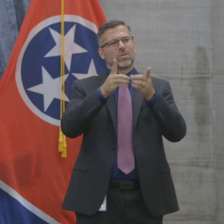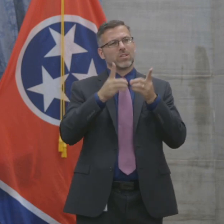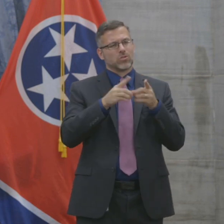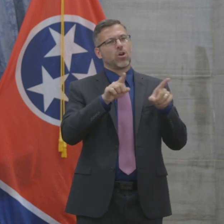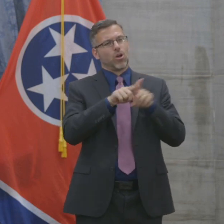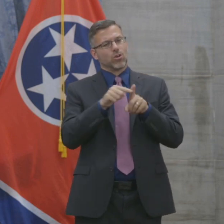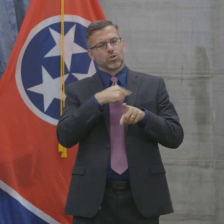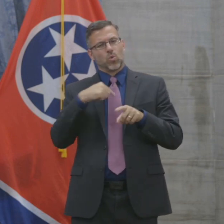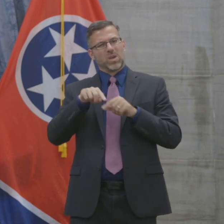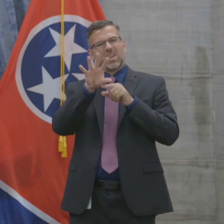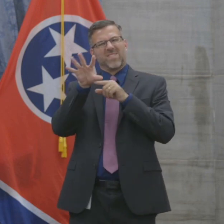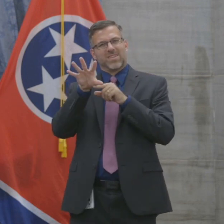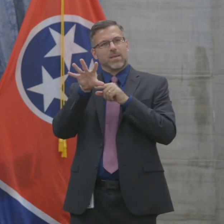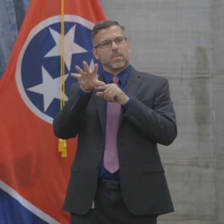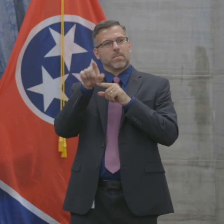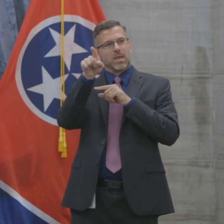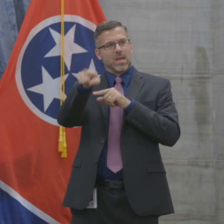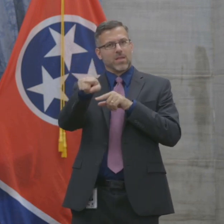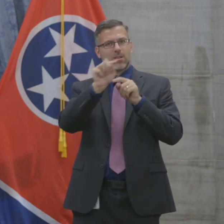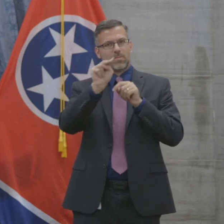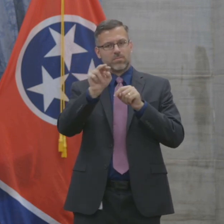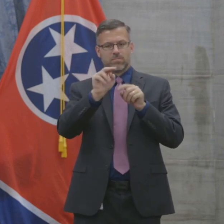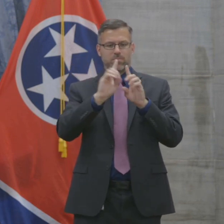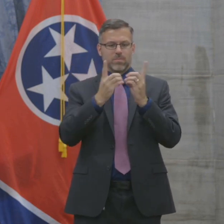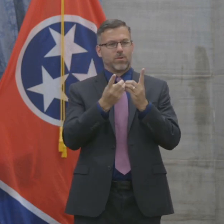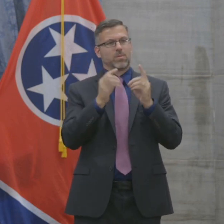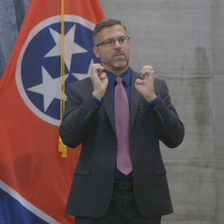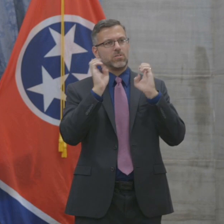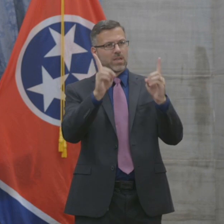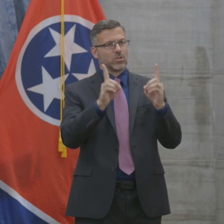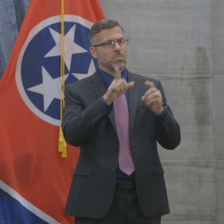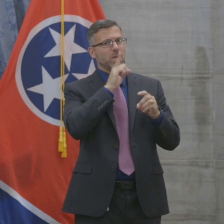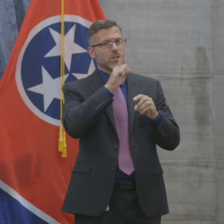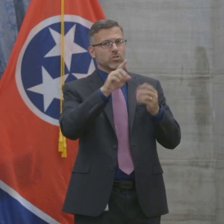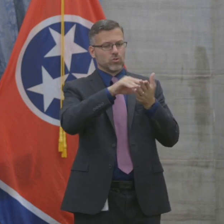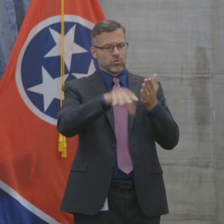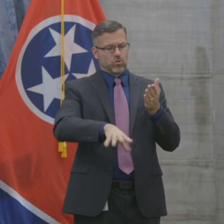they continue to problem solve. So Tennessee has continued to lead in this space as we have for over a dwoz